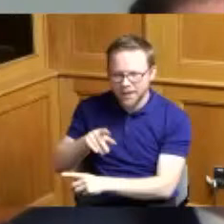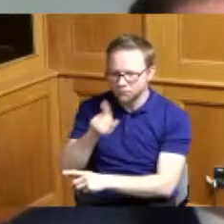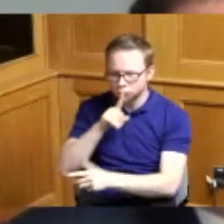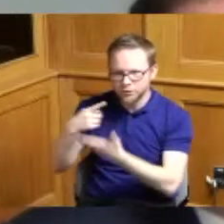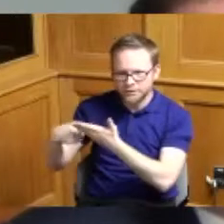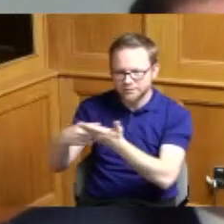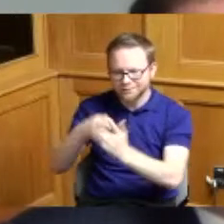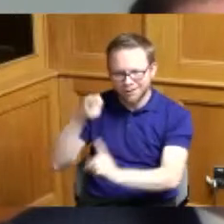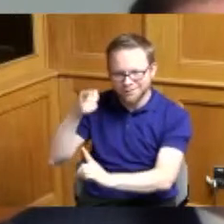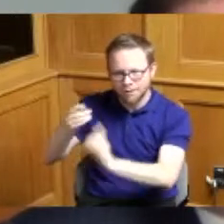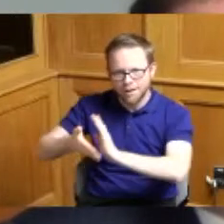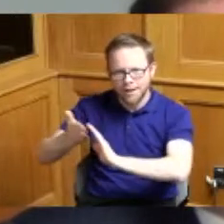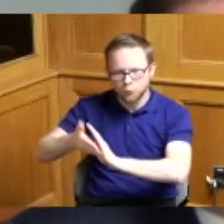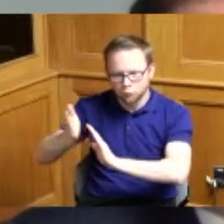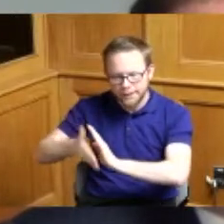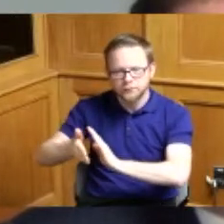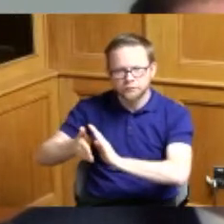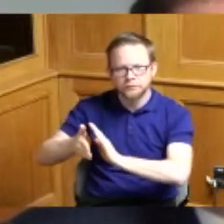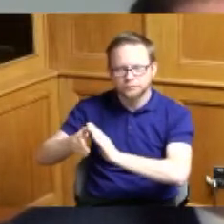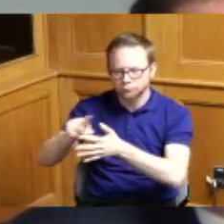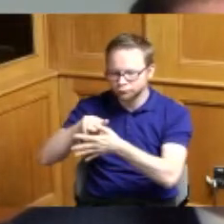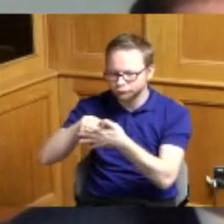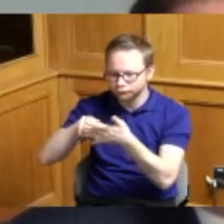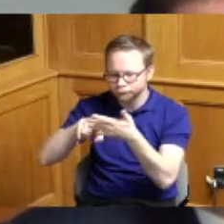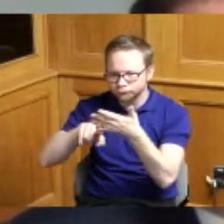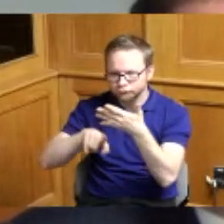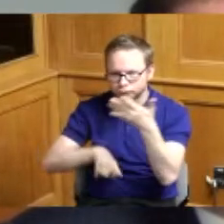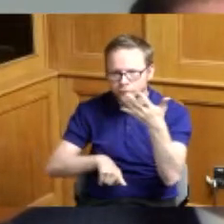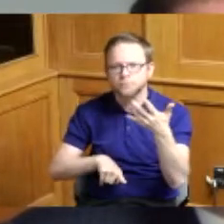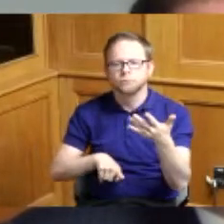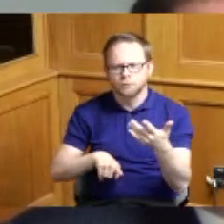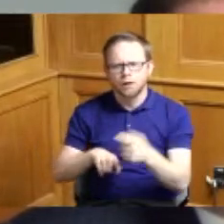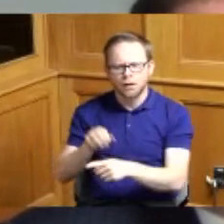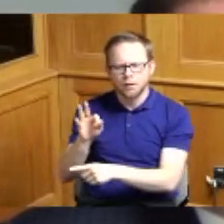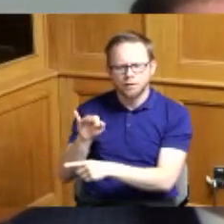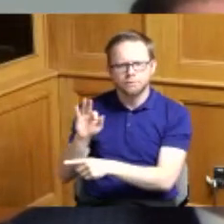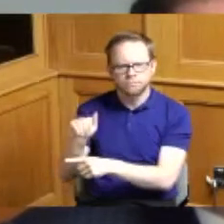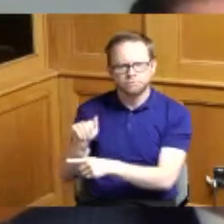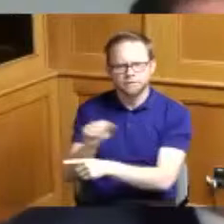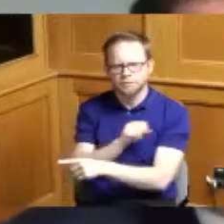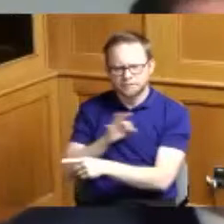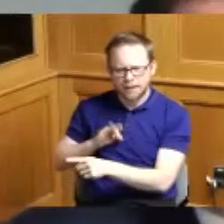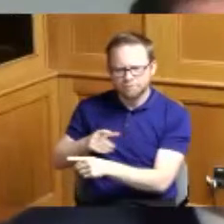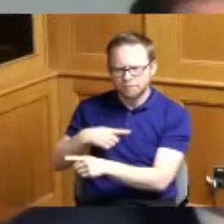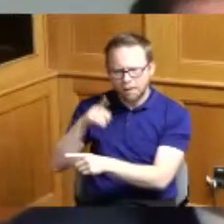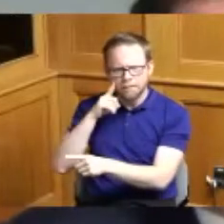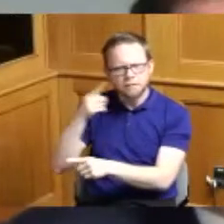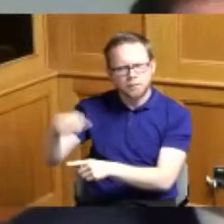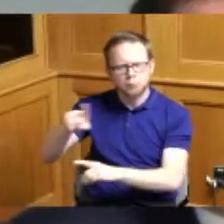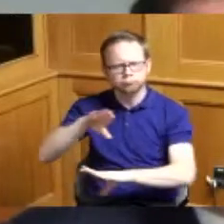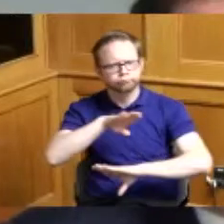uh to walk through this and by and large um came away fair what I believe to be fairly satisfied